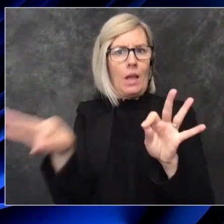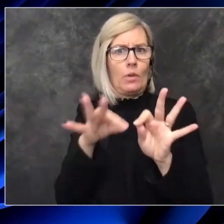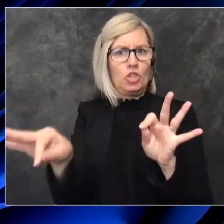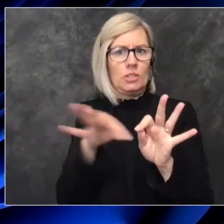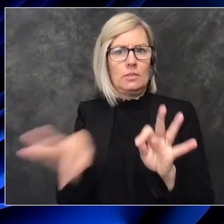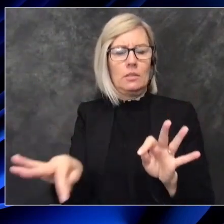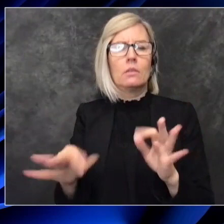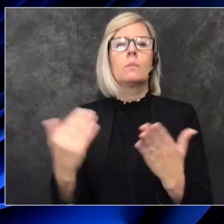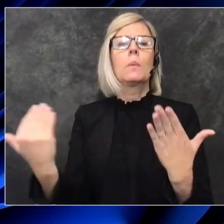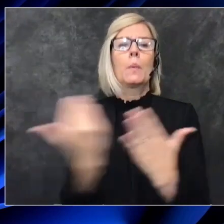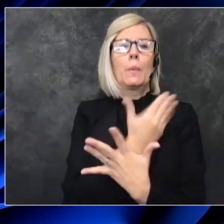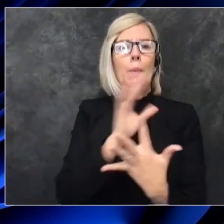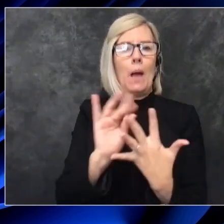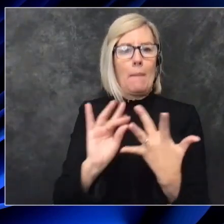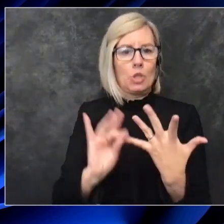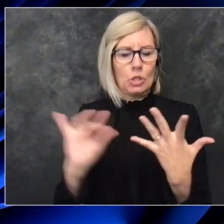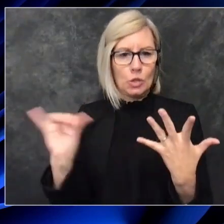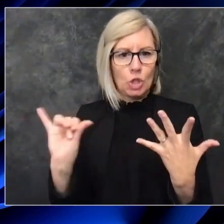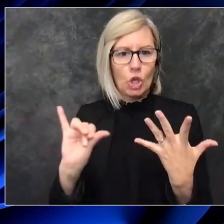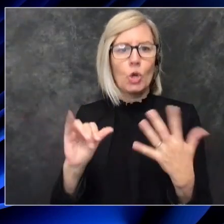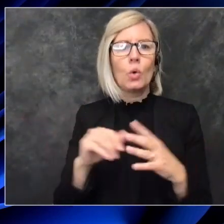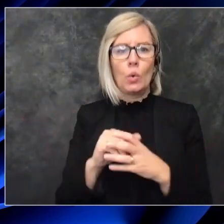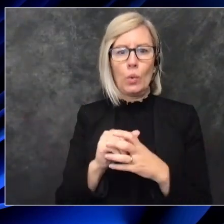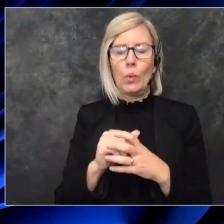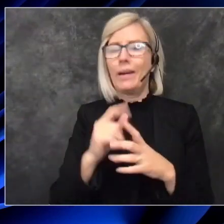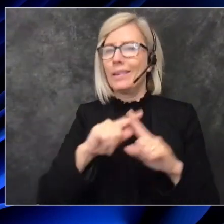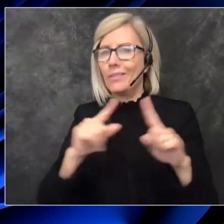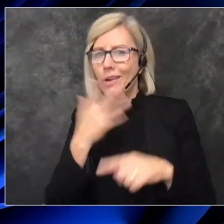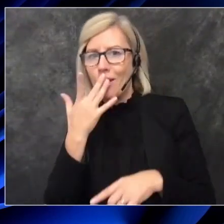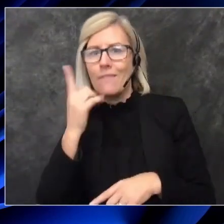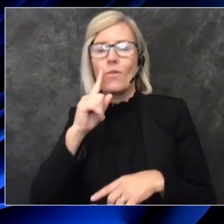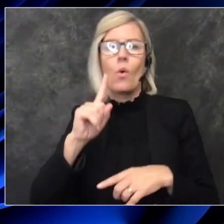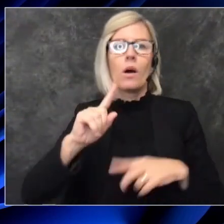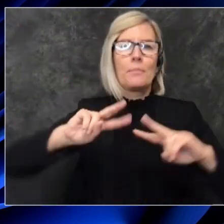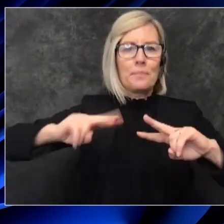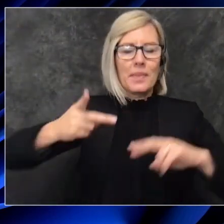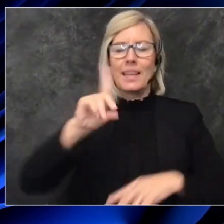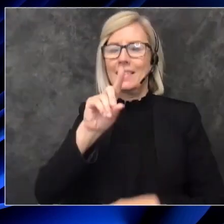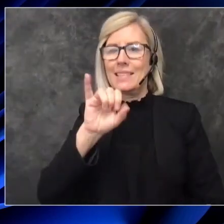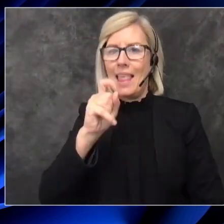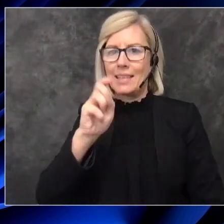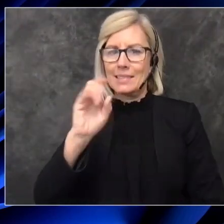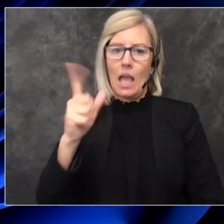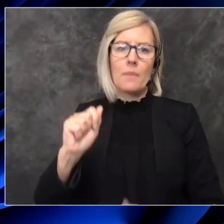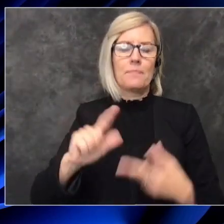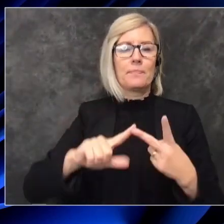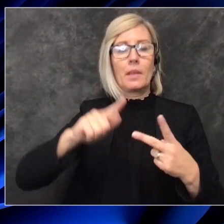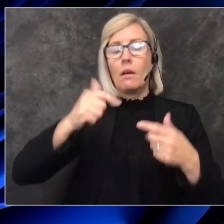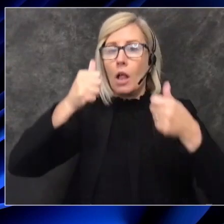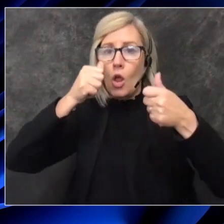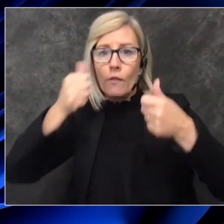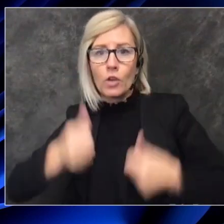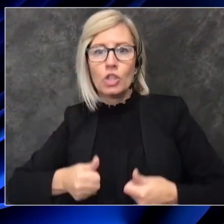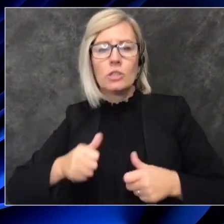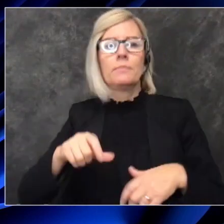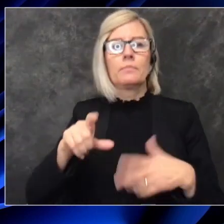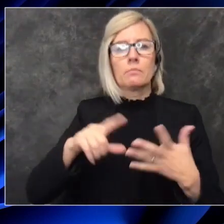as well as the urban colors for dyslexia or colors for low vision, the black on yellow here or the white on black.